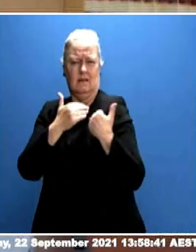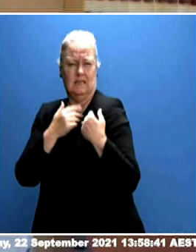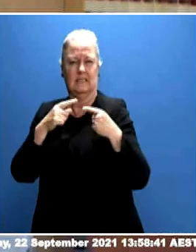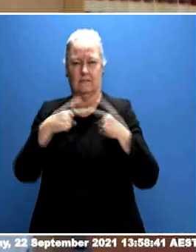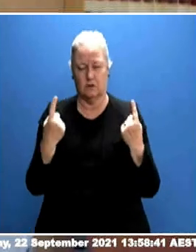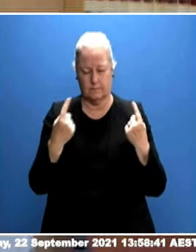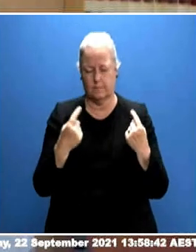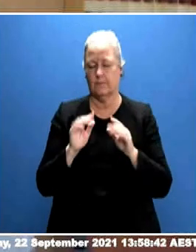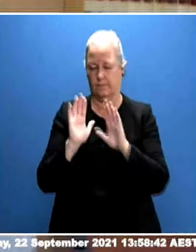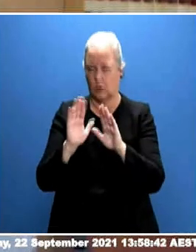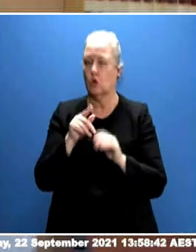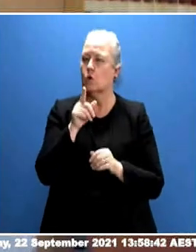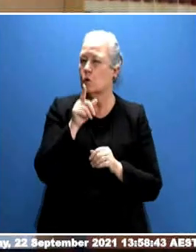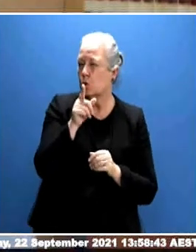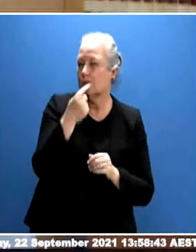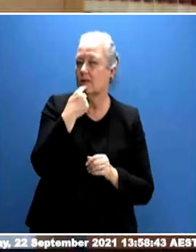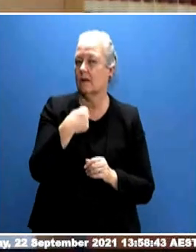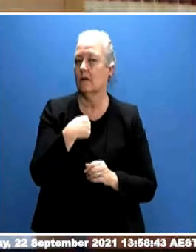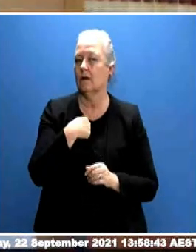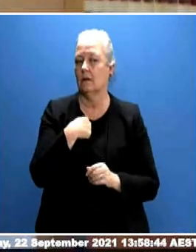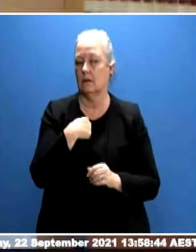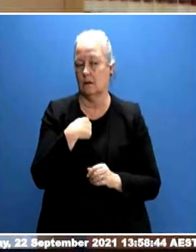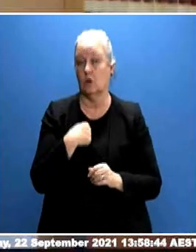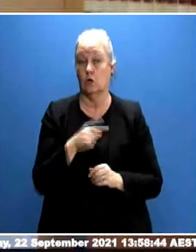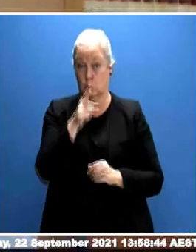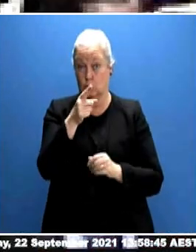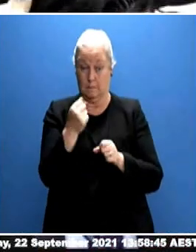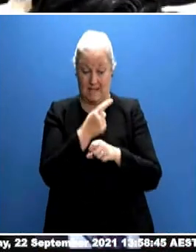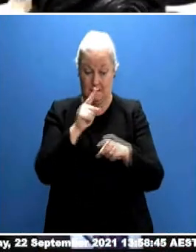What you're saying is that you make the majority of the primary decisions,